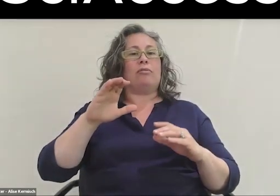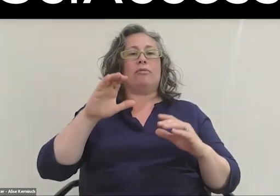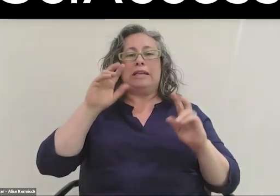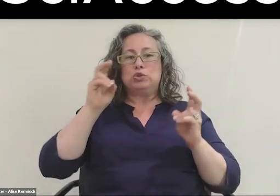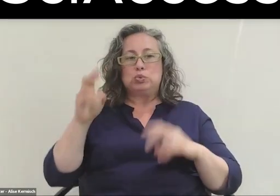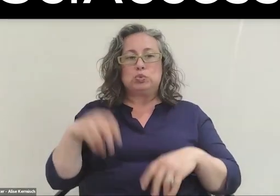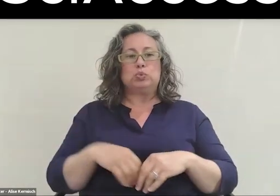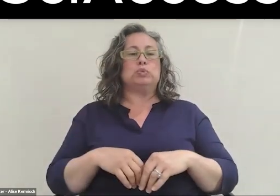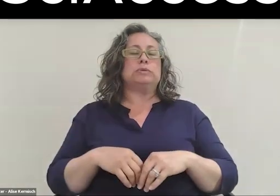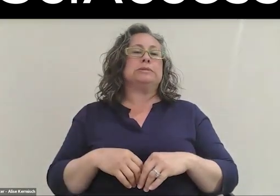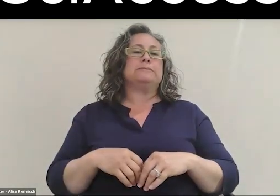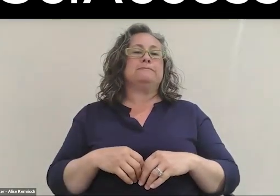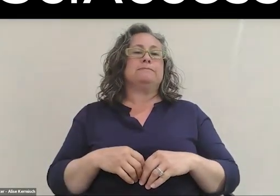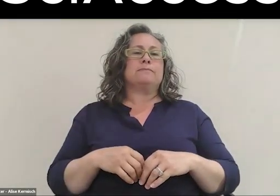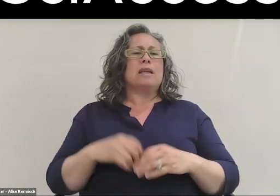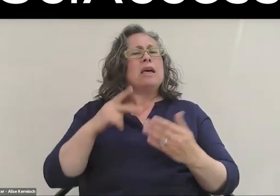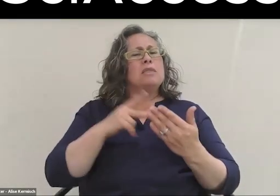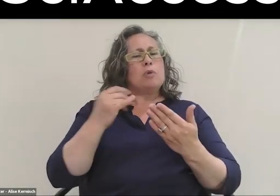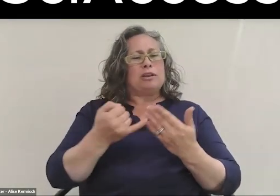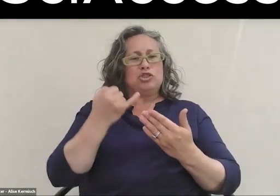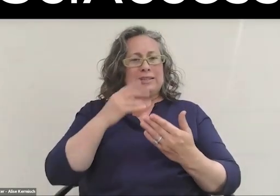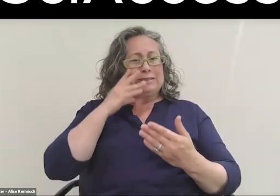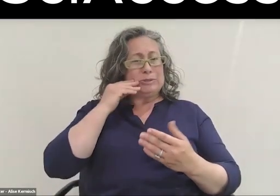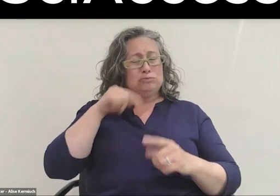with technology. The project experience is really important